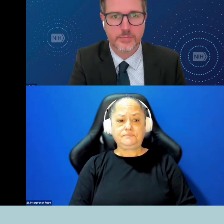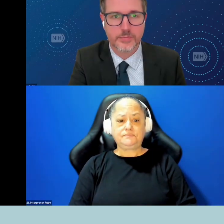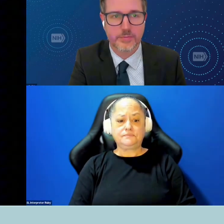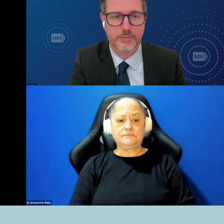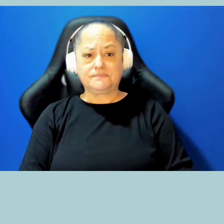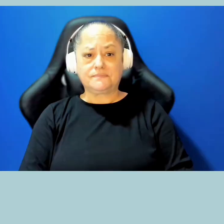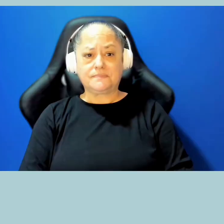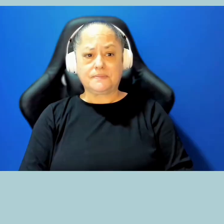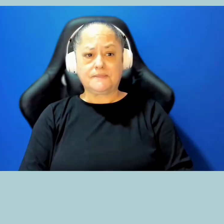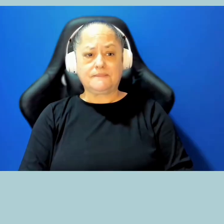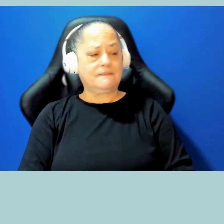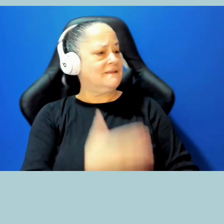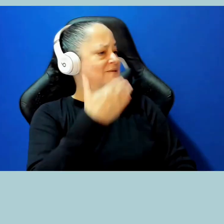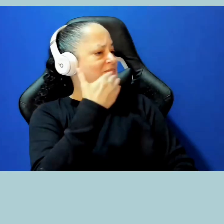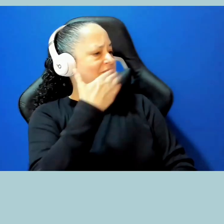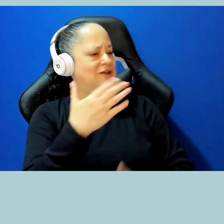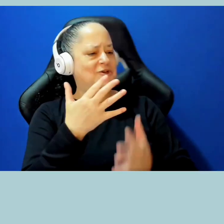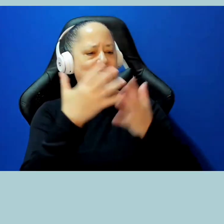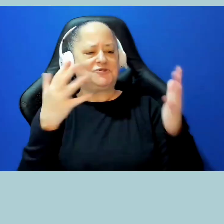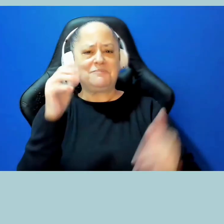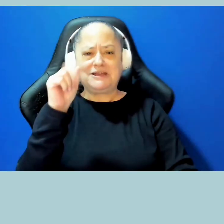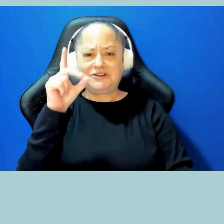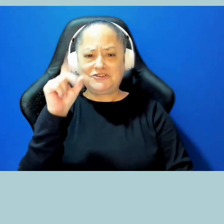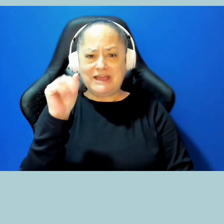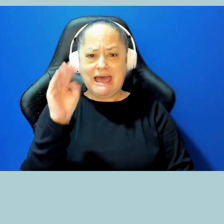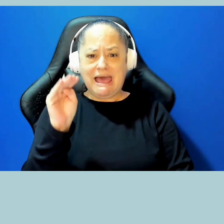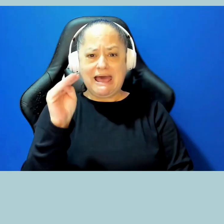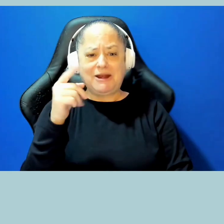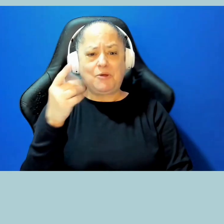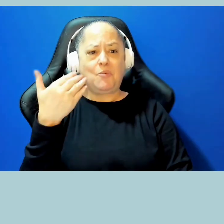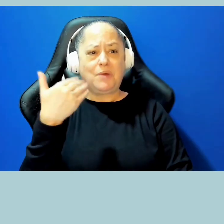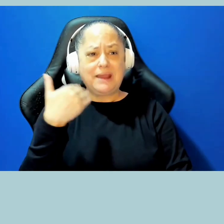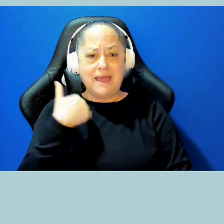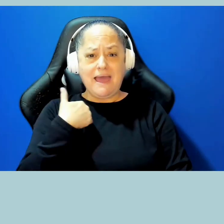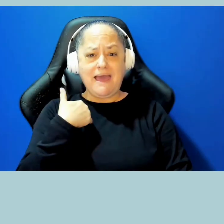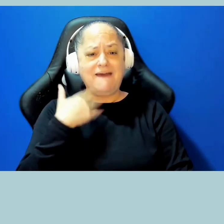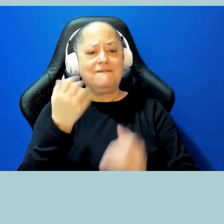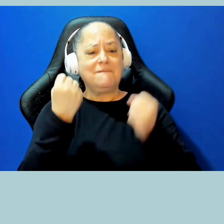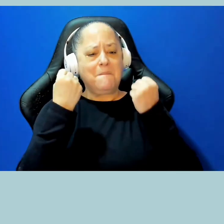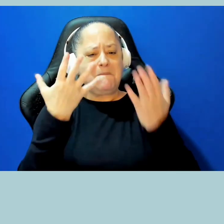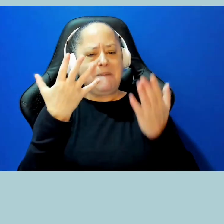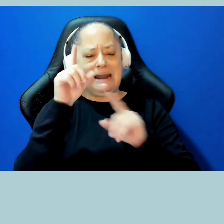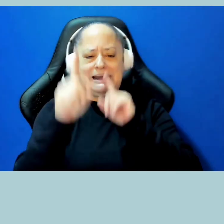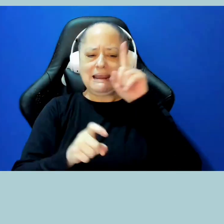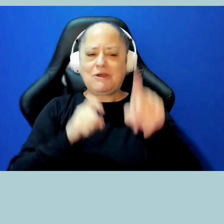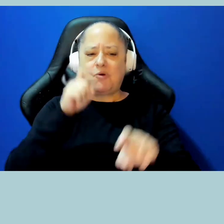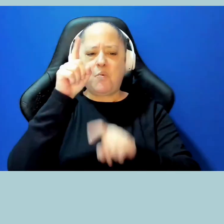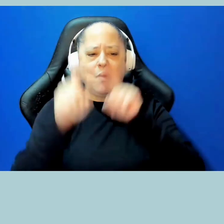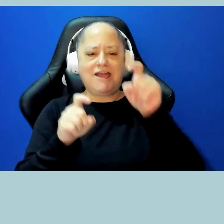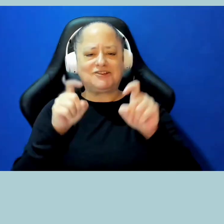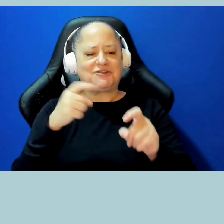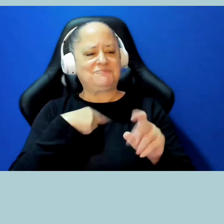Thank you so much, Adam. I know we have lots of questions coming in, so I look forward to our broader